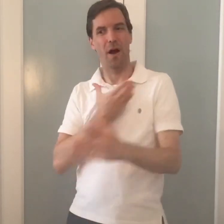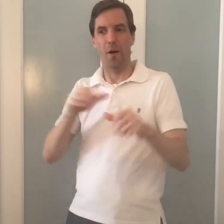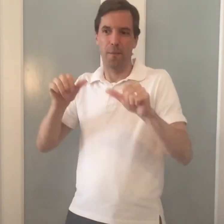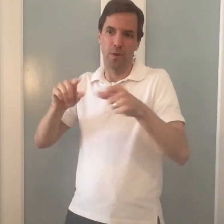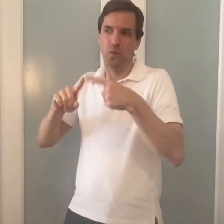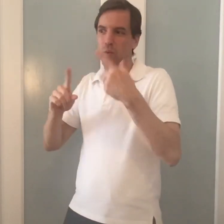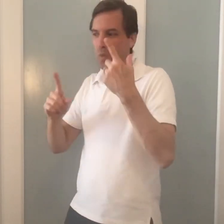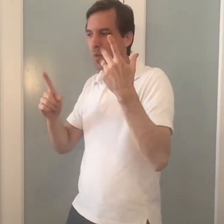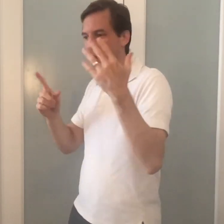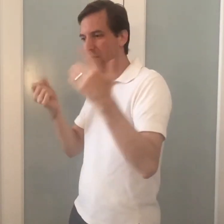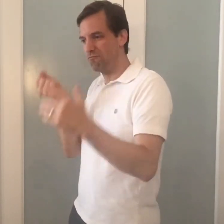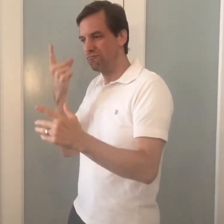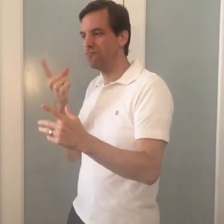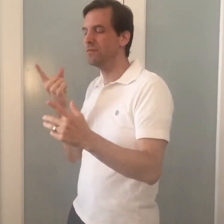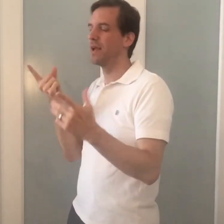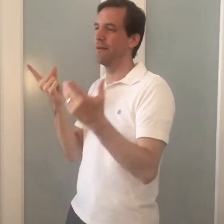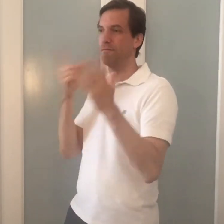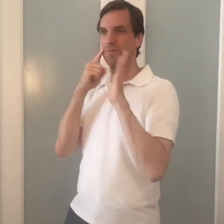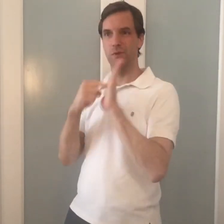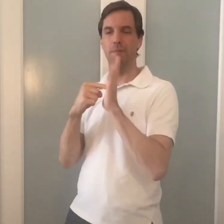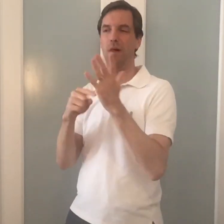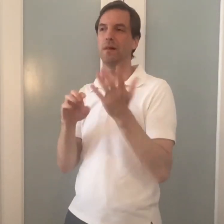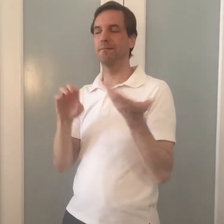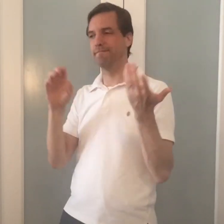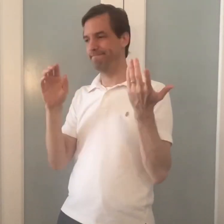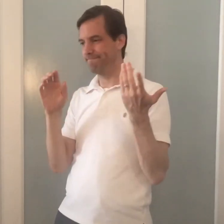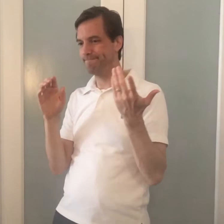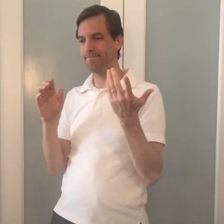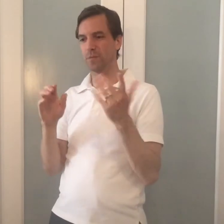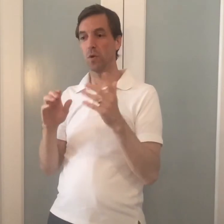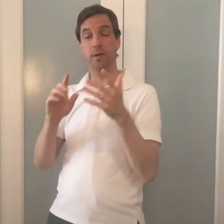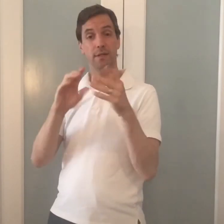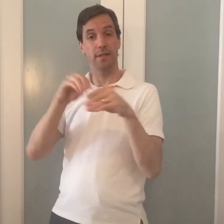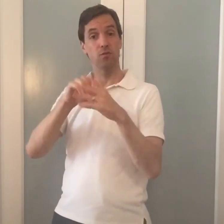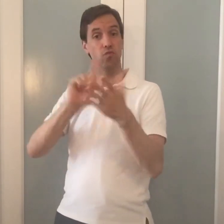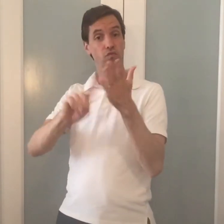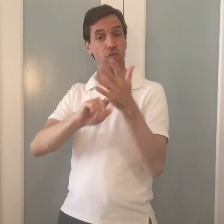that bottom-up strategy is going to improve our ability to understand the